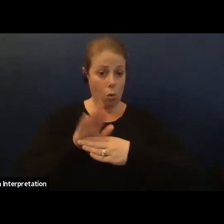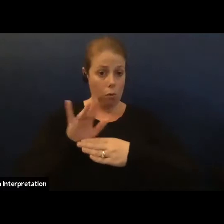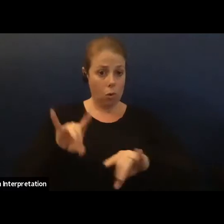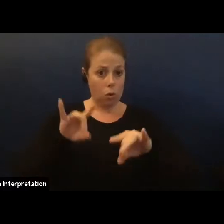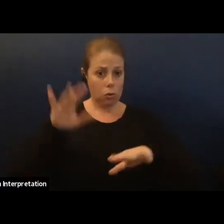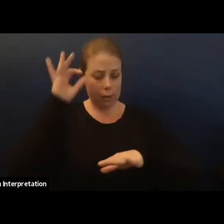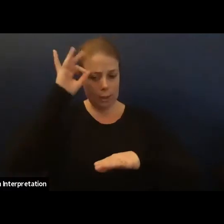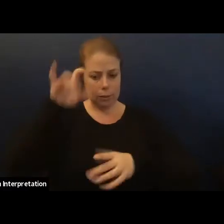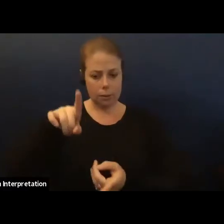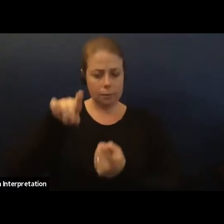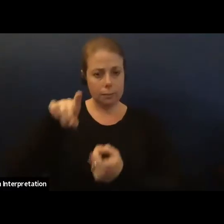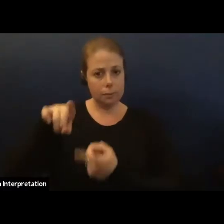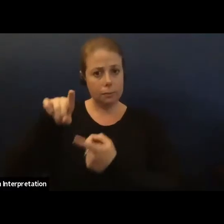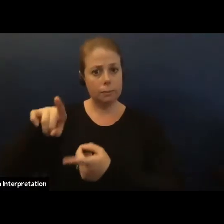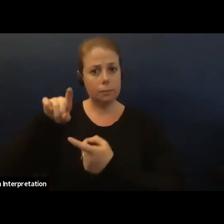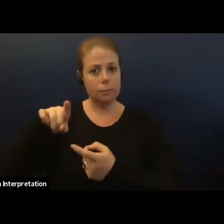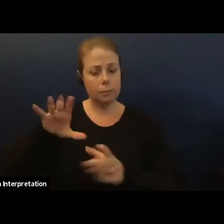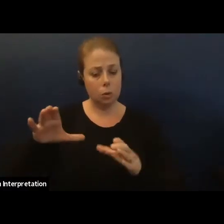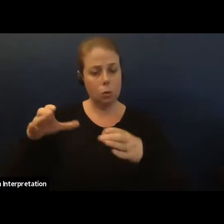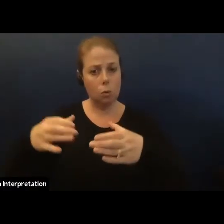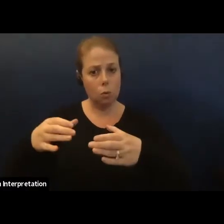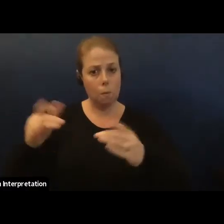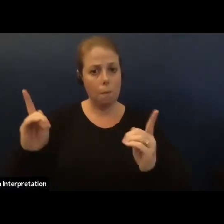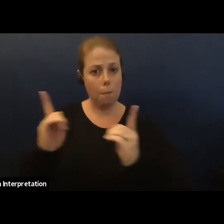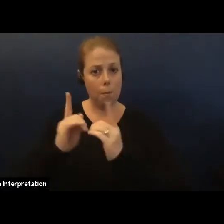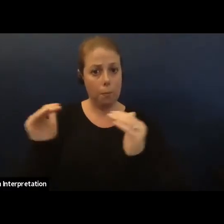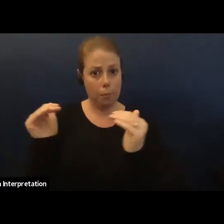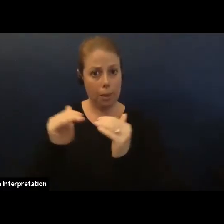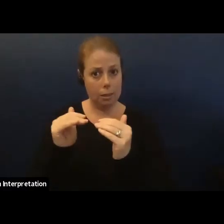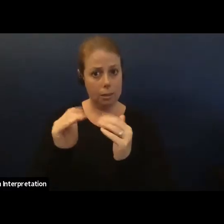These peers are our first port of call when we form an assessment panel